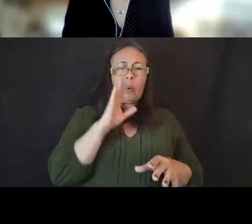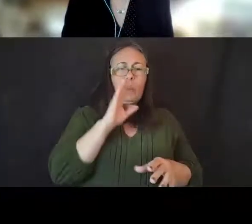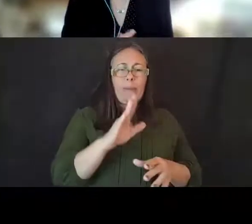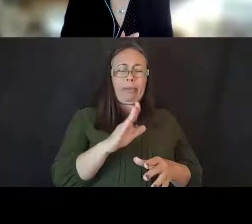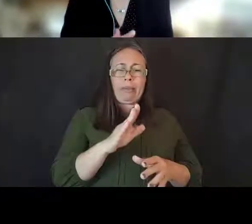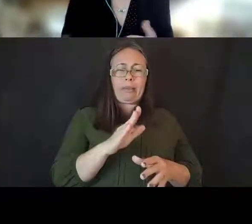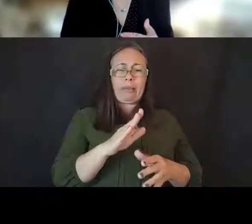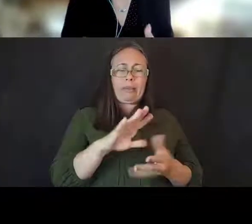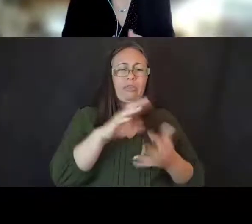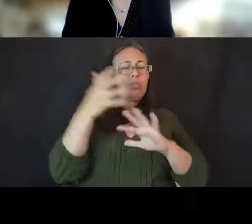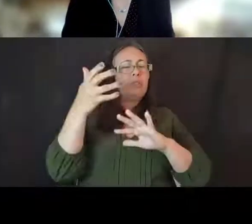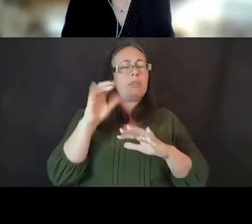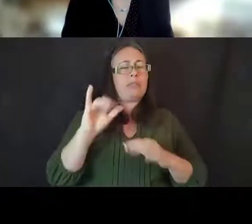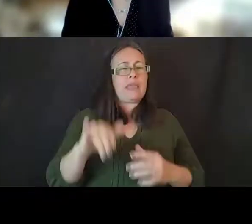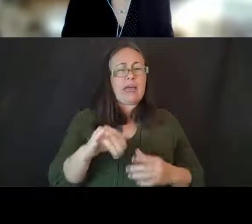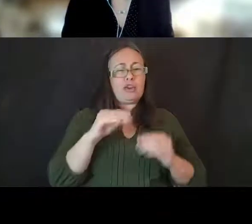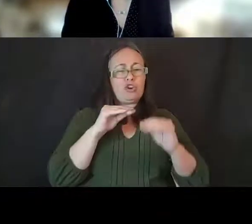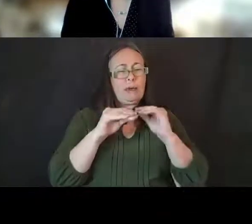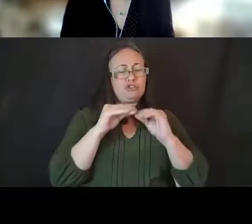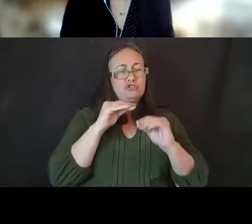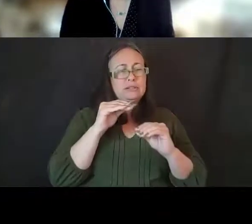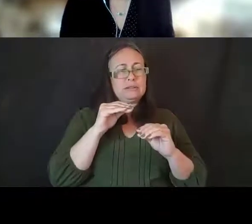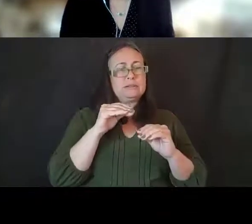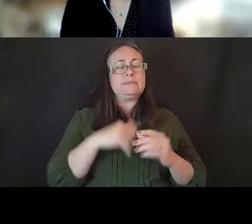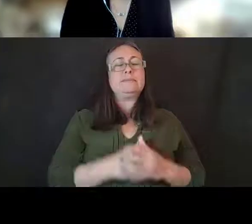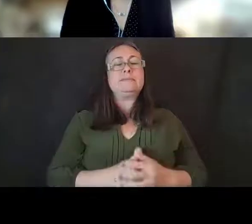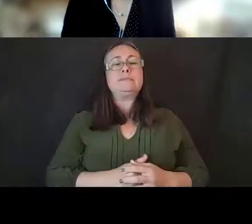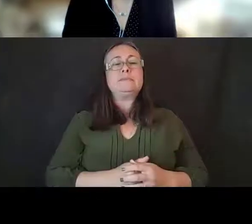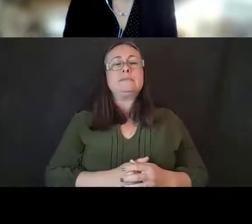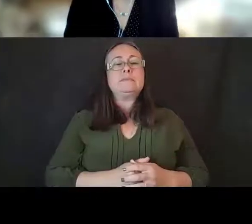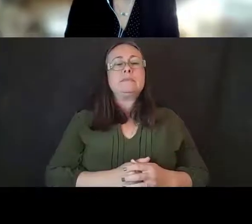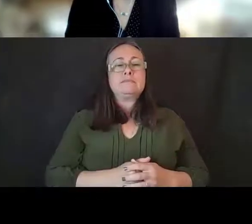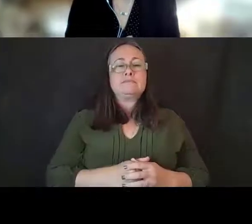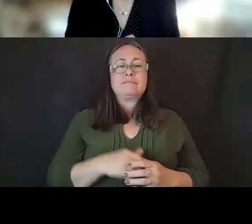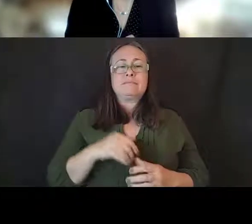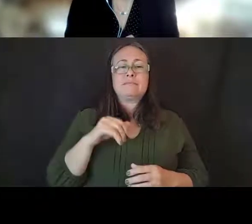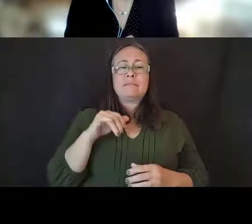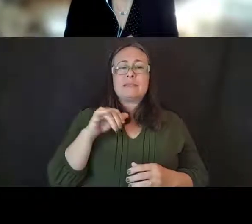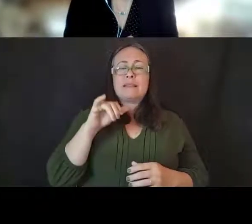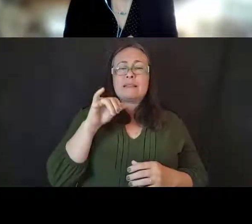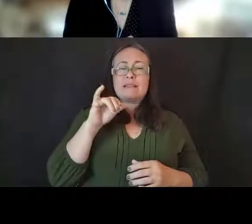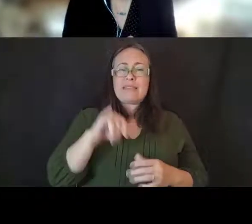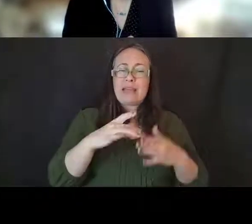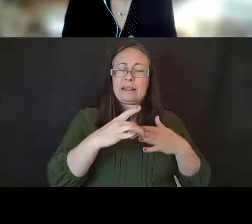even maybe extend that time frame, and this is what leads to the reproducibility problem.